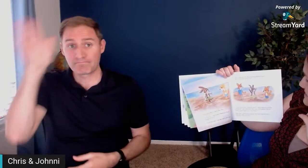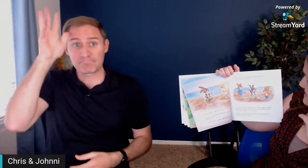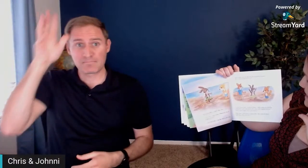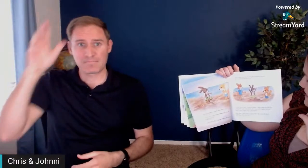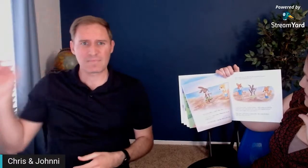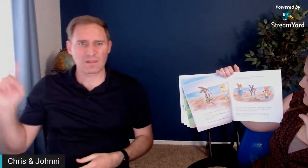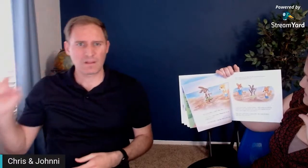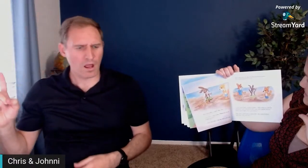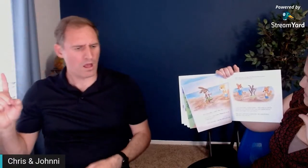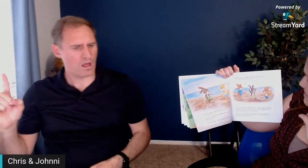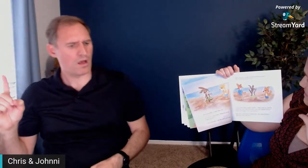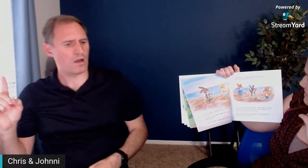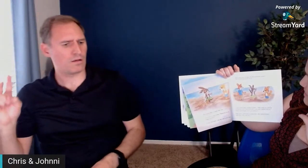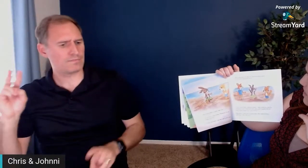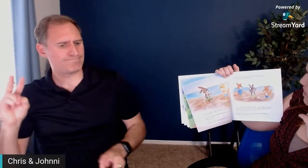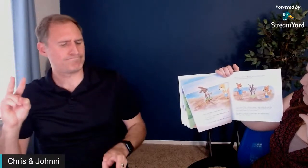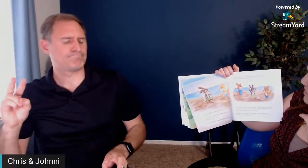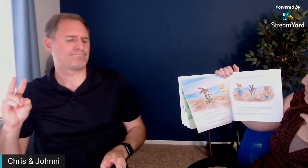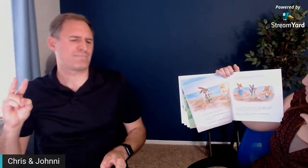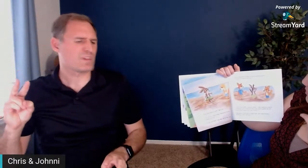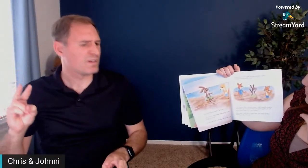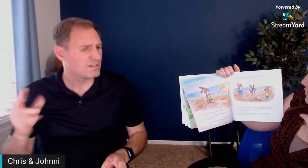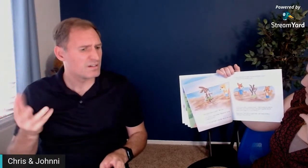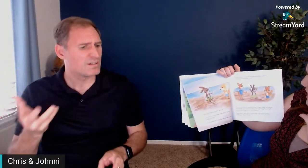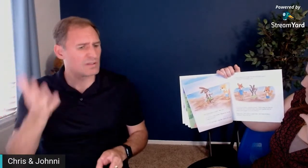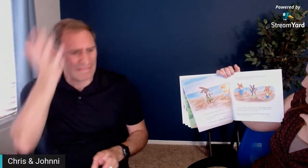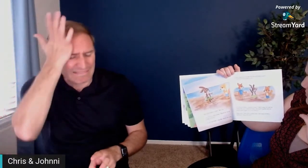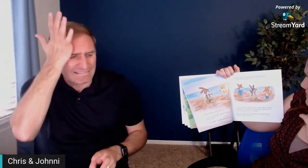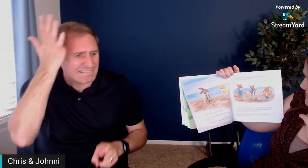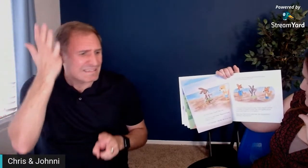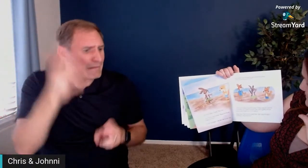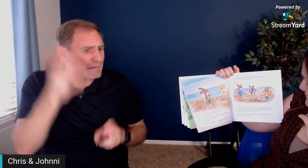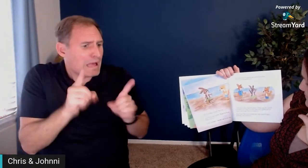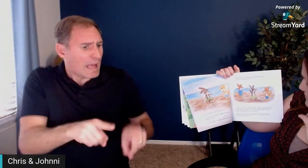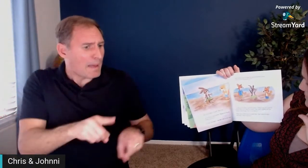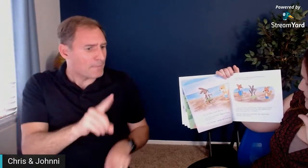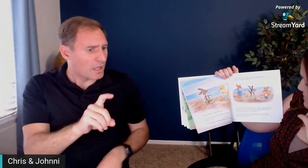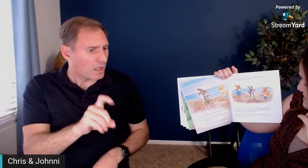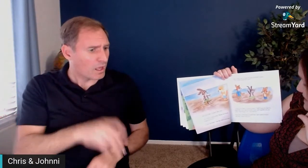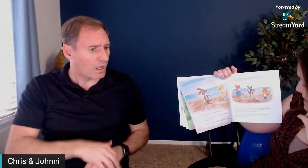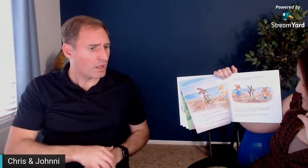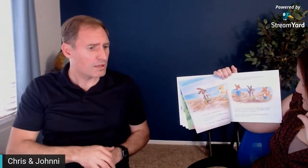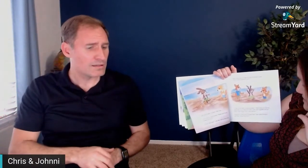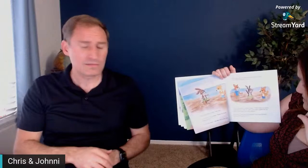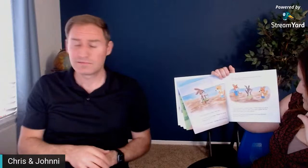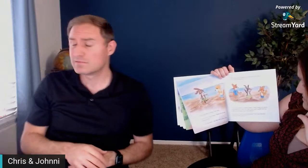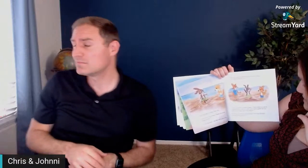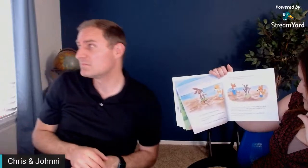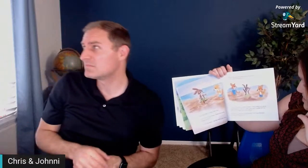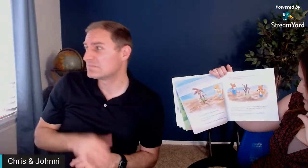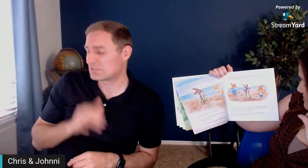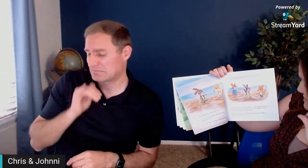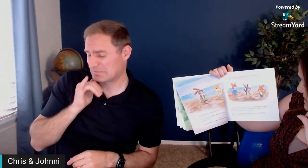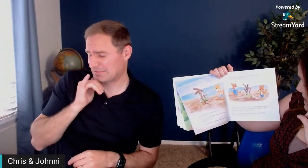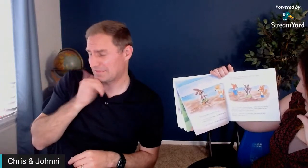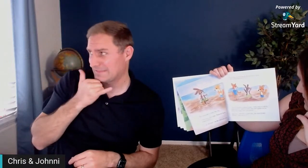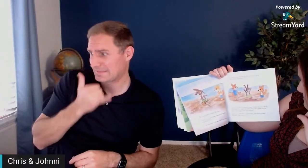that the sand castle is gone oh no what happened boys it was an accident explains james i didn't